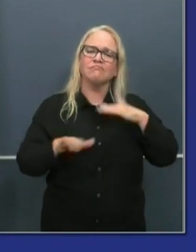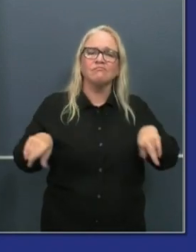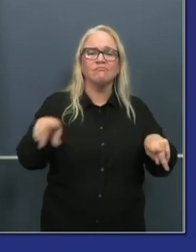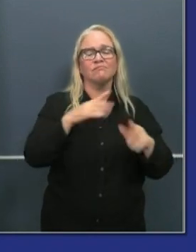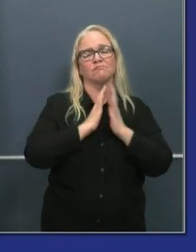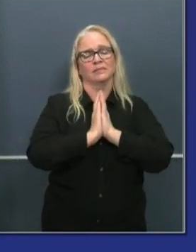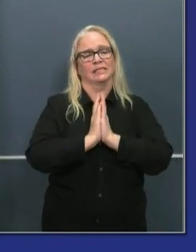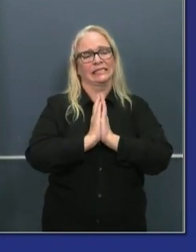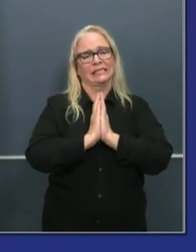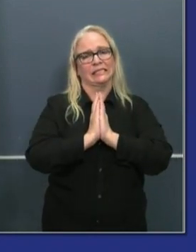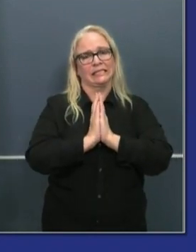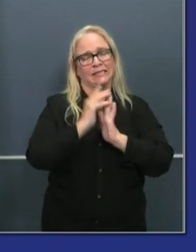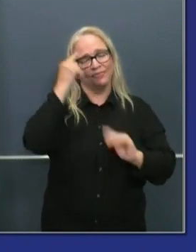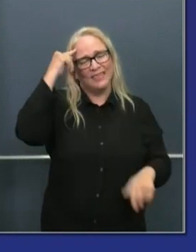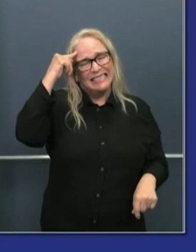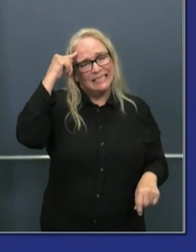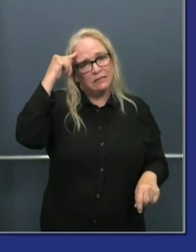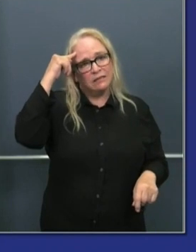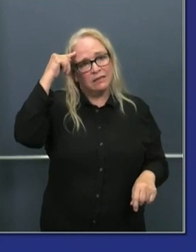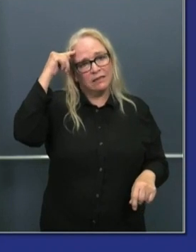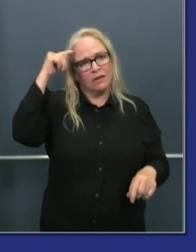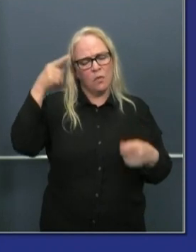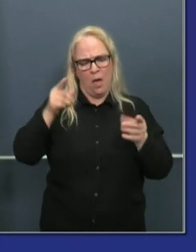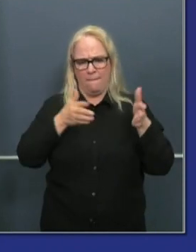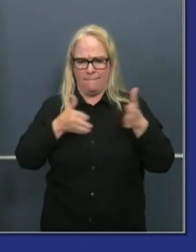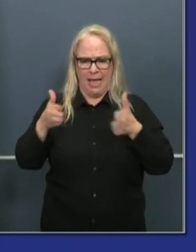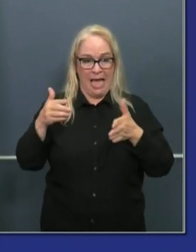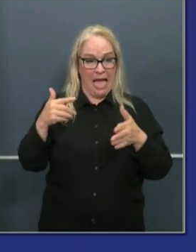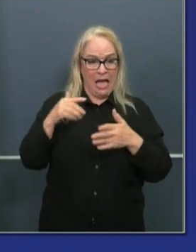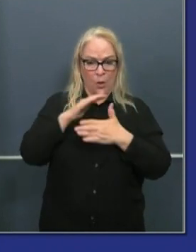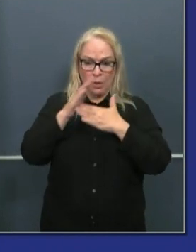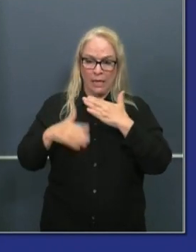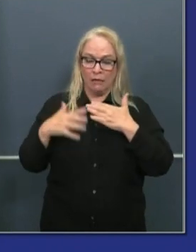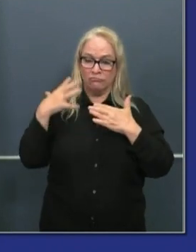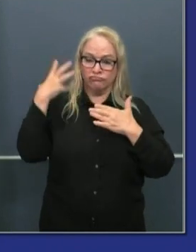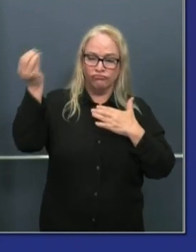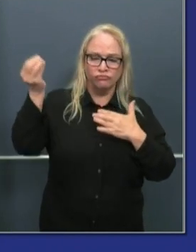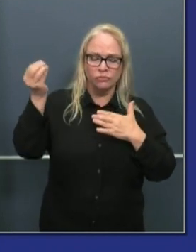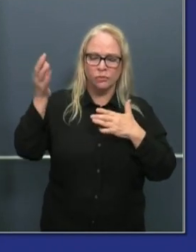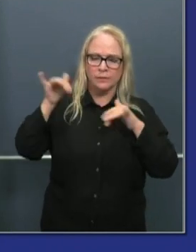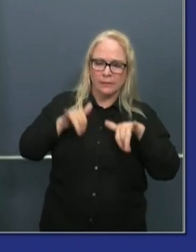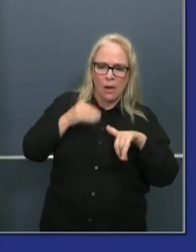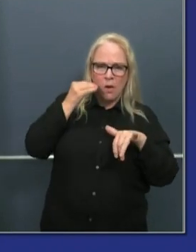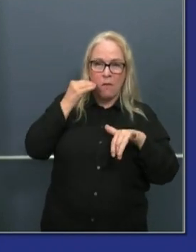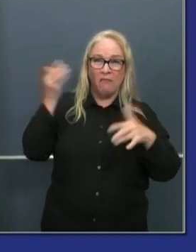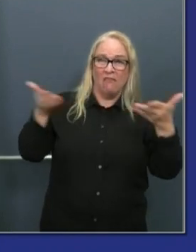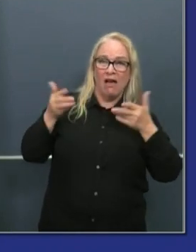CALIFORNIA , HUNDREDS OF THOUSANDS AROUND THE REST OF THE COUNTRY AND THE REST OF THE WORLD WHOSE LIVES HAVE BEEN LOST TO THIS DISEASE. WE ARE SOBER ABOUT THAT AND I ENCOURAGE YOU TO BE AS WELL AS